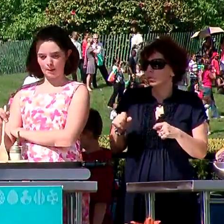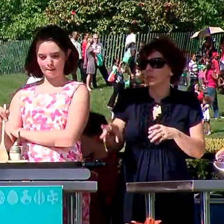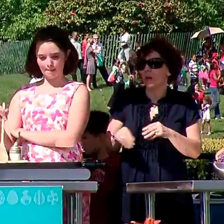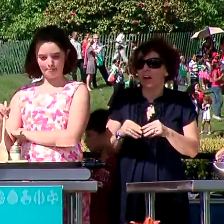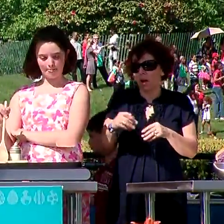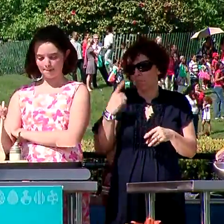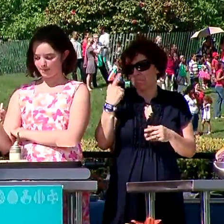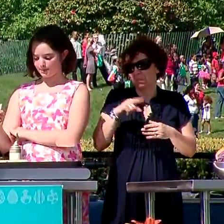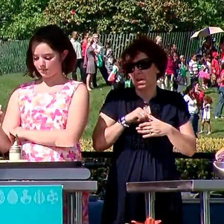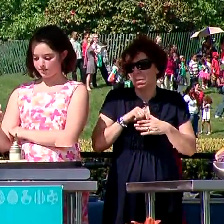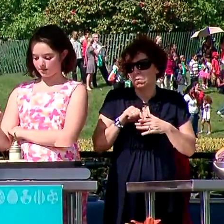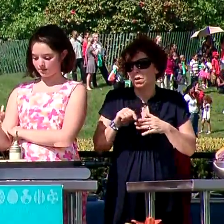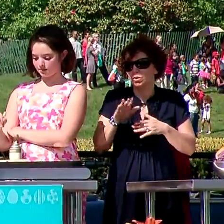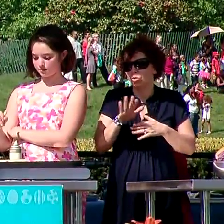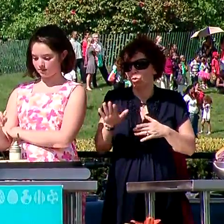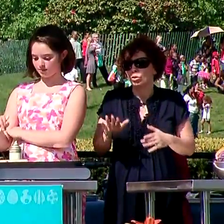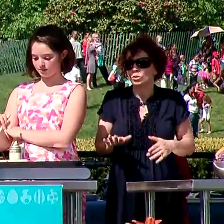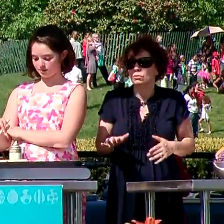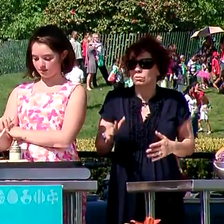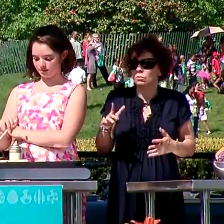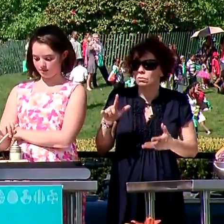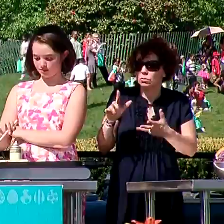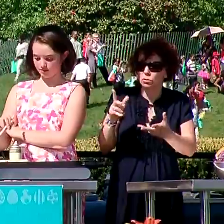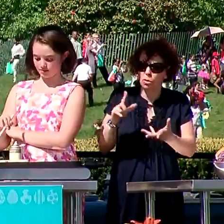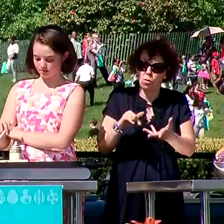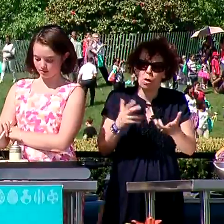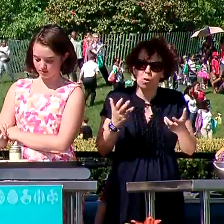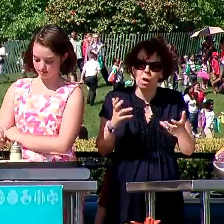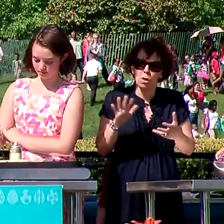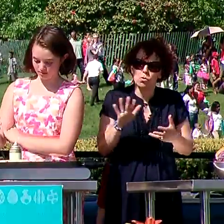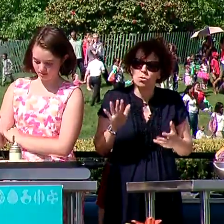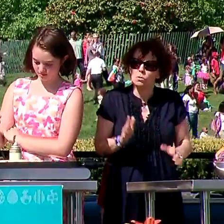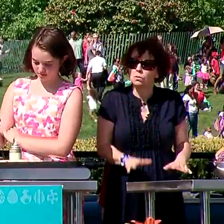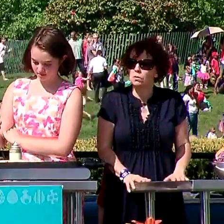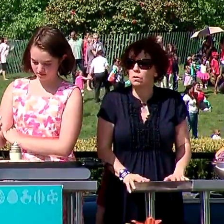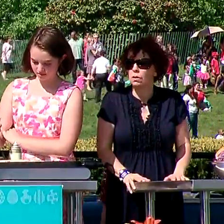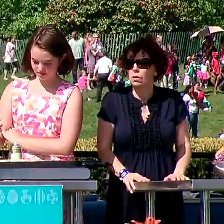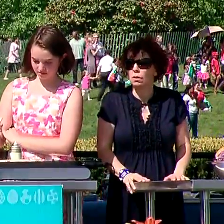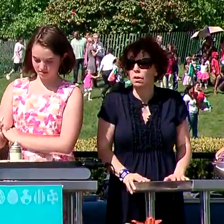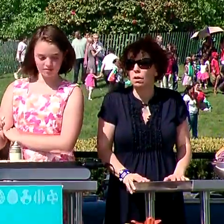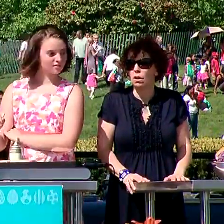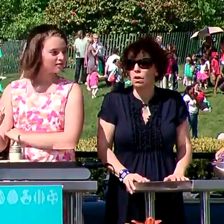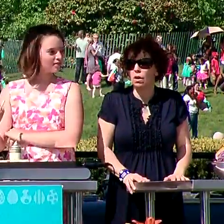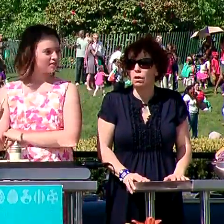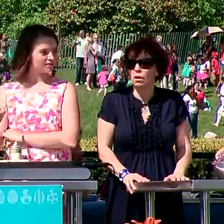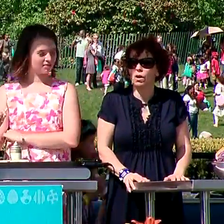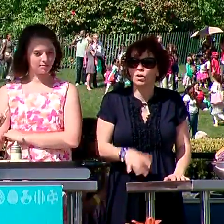Yes, awesome. What would you like in your quesadilla?